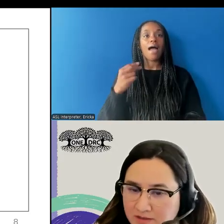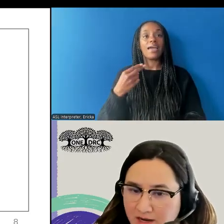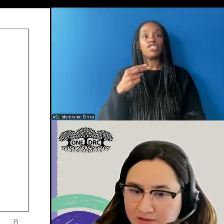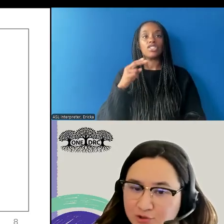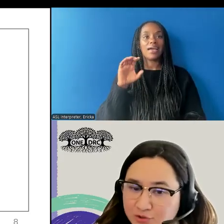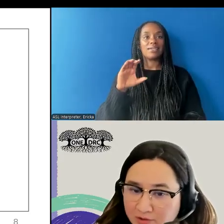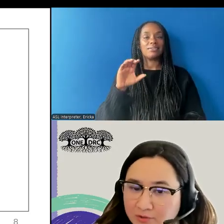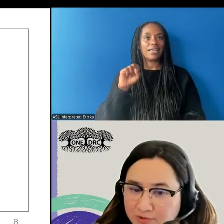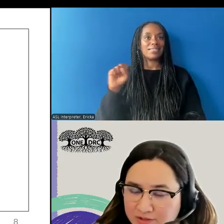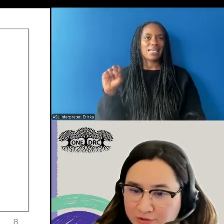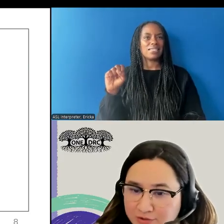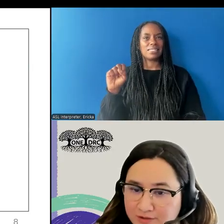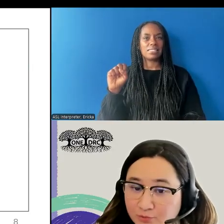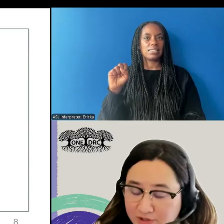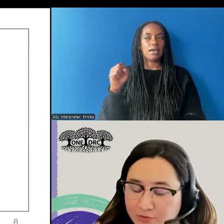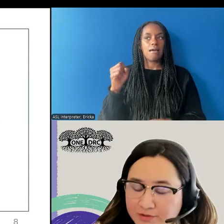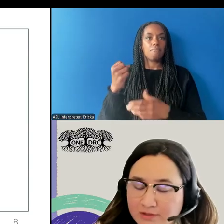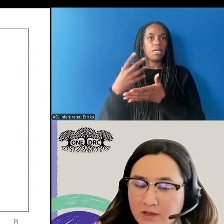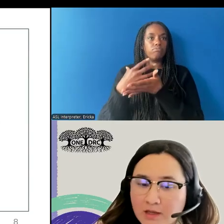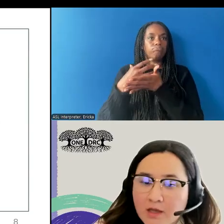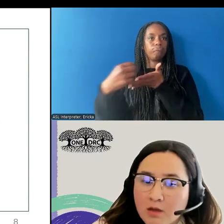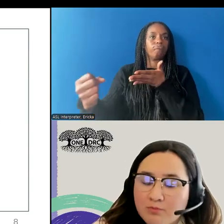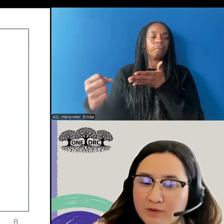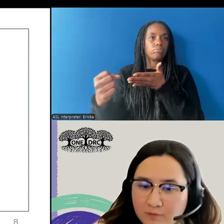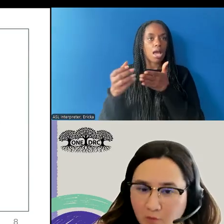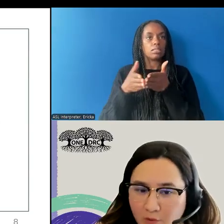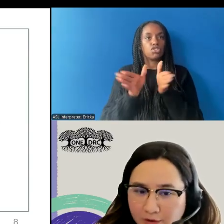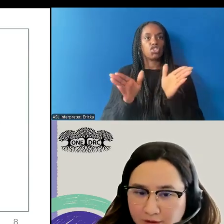as a generic rosters resource before